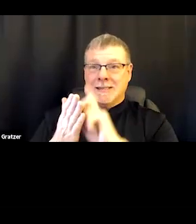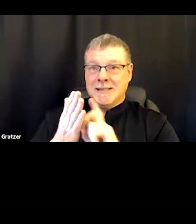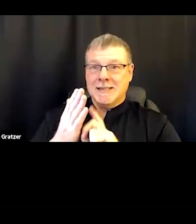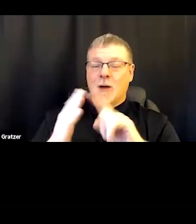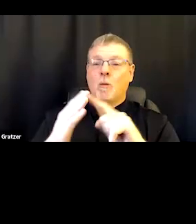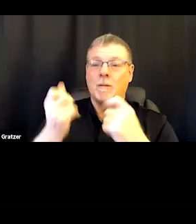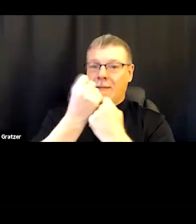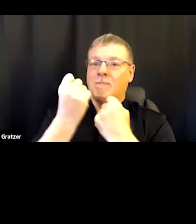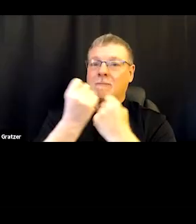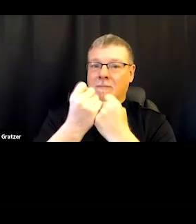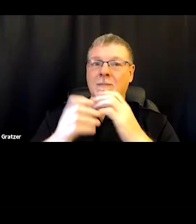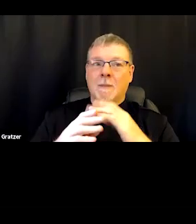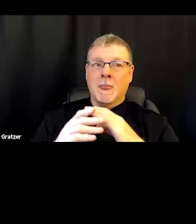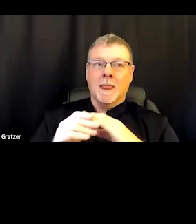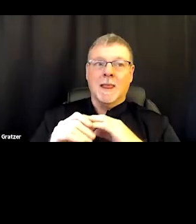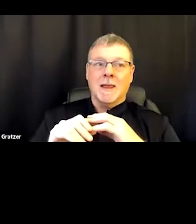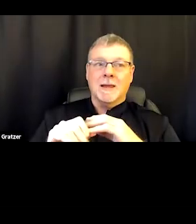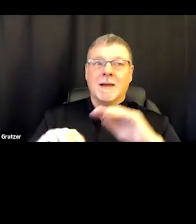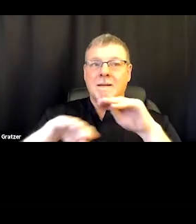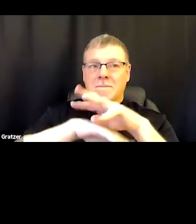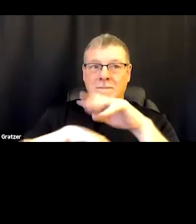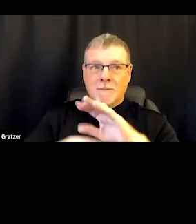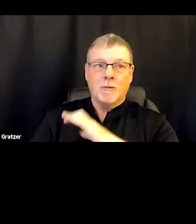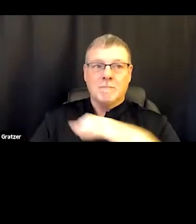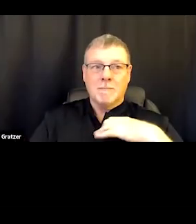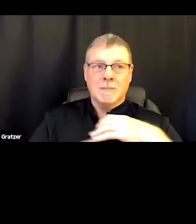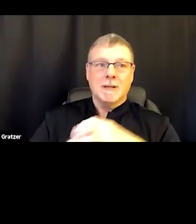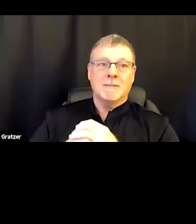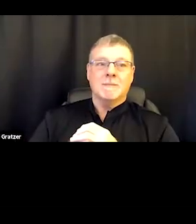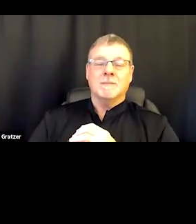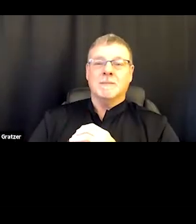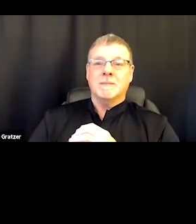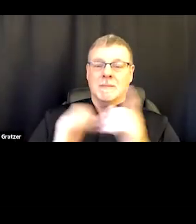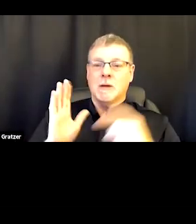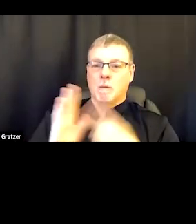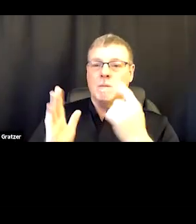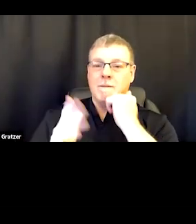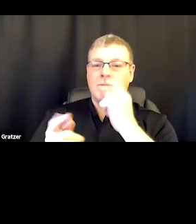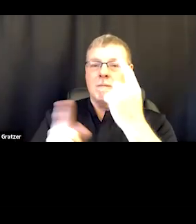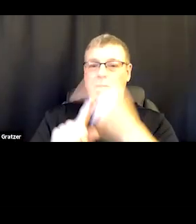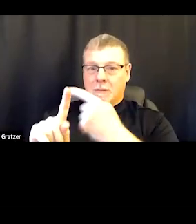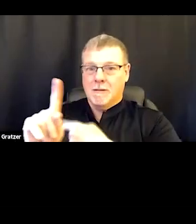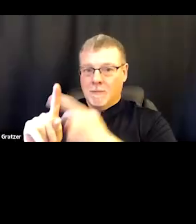who are also part of a community advisory committee that we meet with once a month. We really value community voice